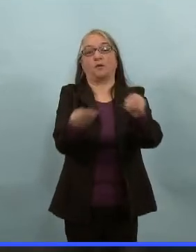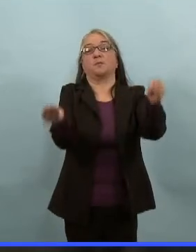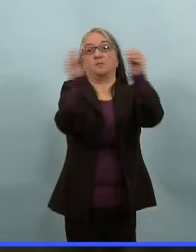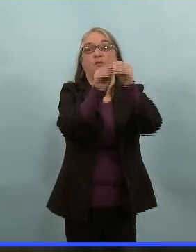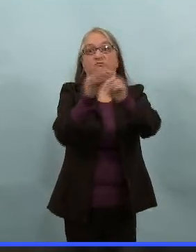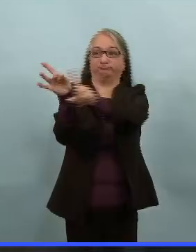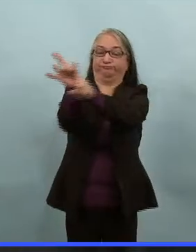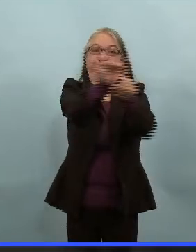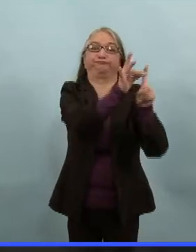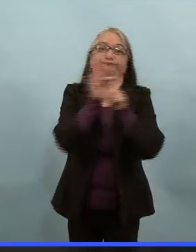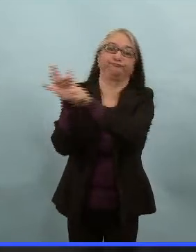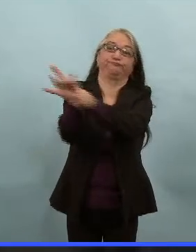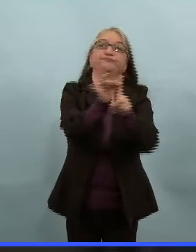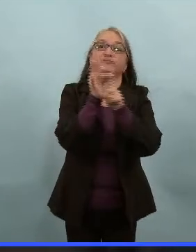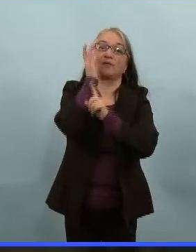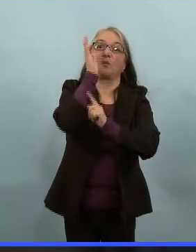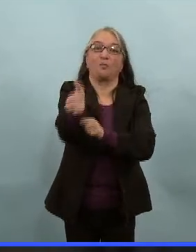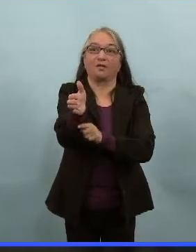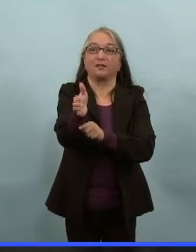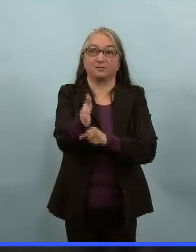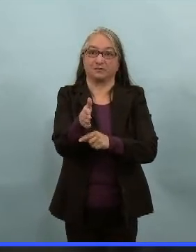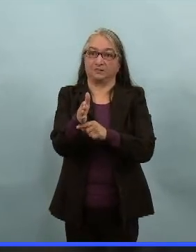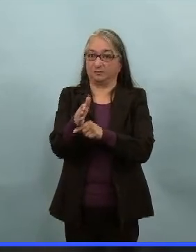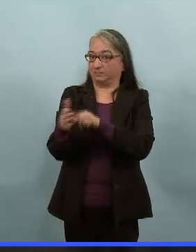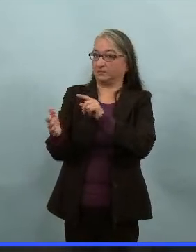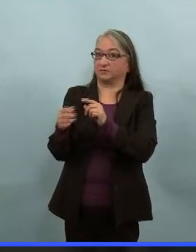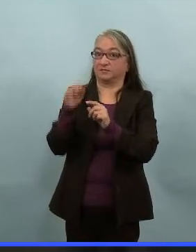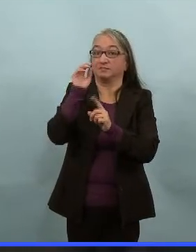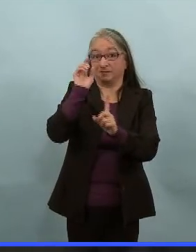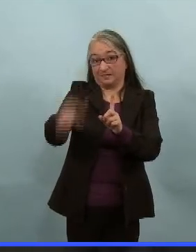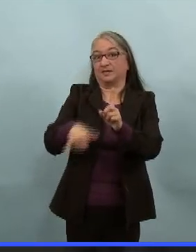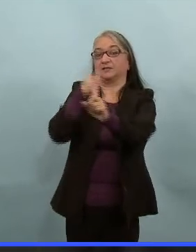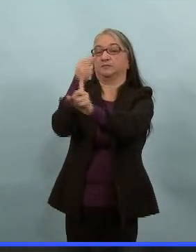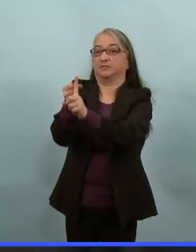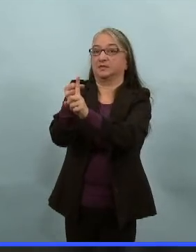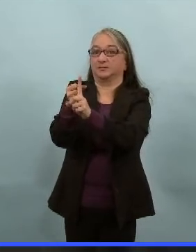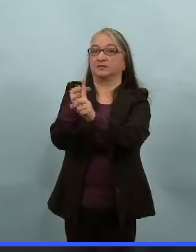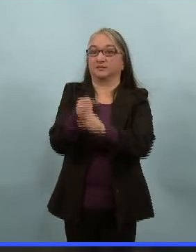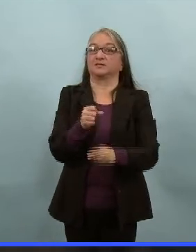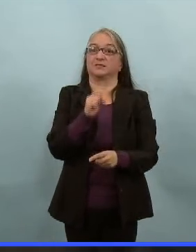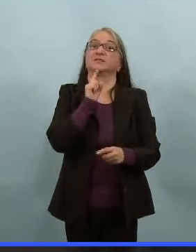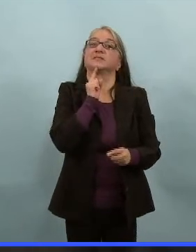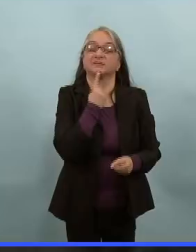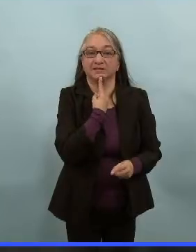and that will have a greater impact in cases and severe outcomes in a shorter period of time